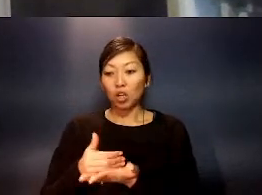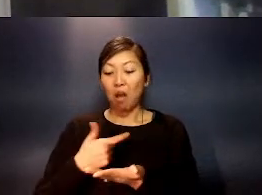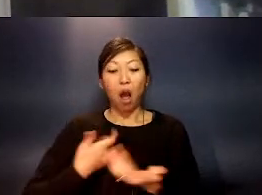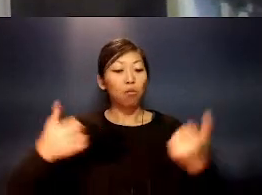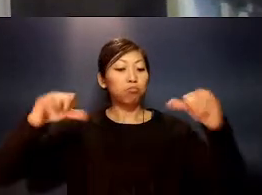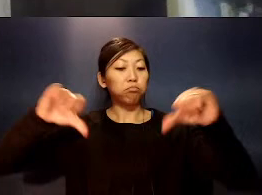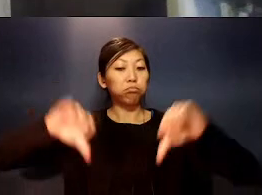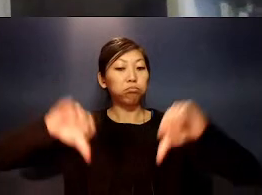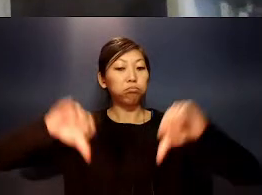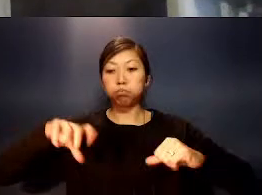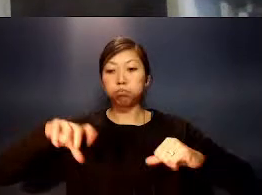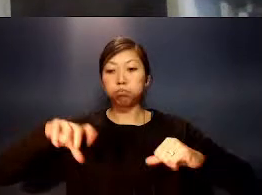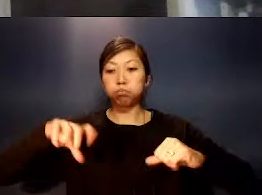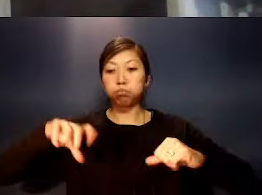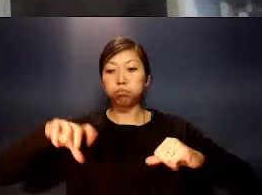≫ COUNCIL PRESIDENT BENDER: THANK YOU.